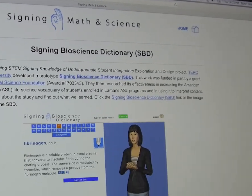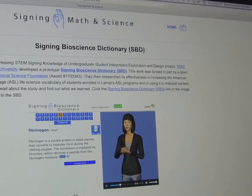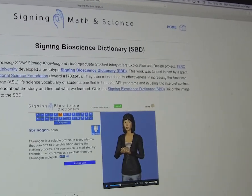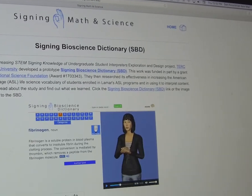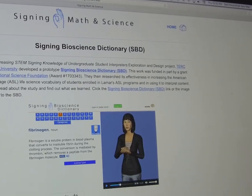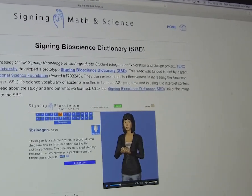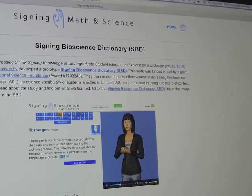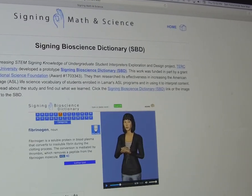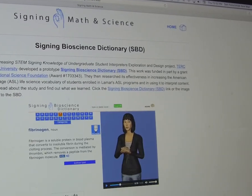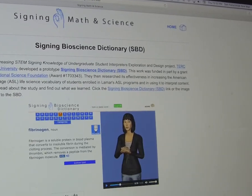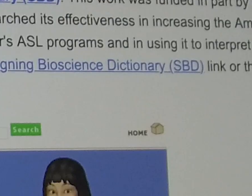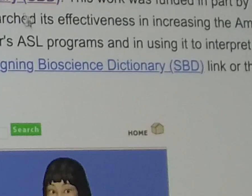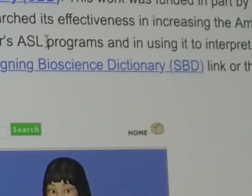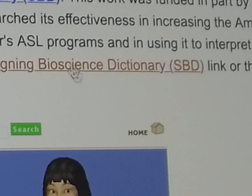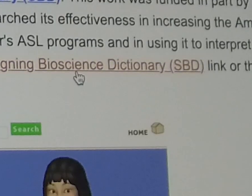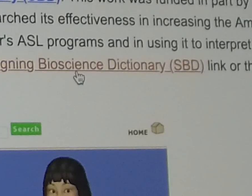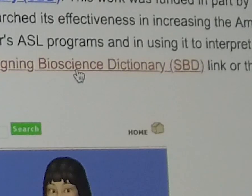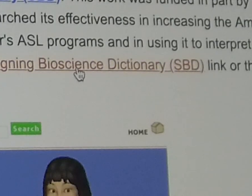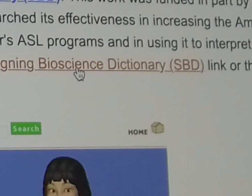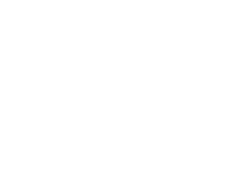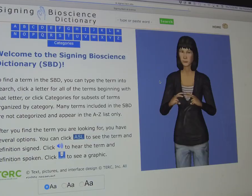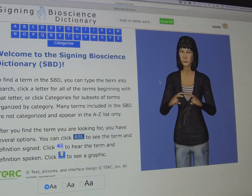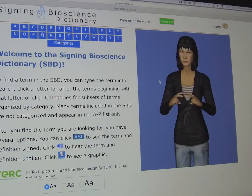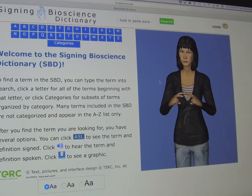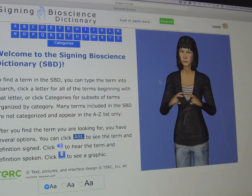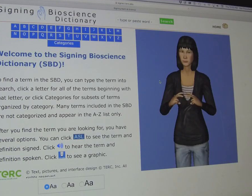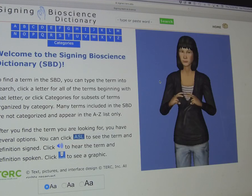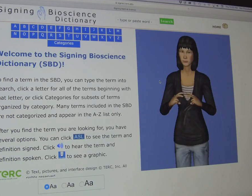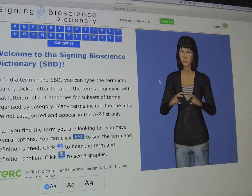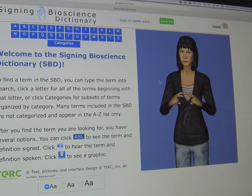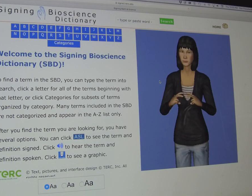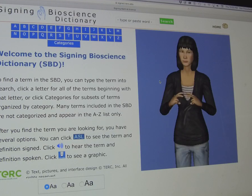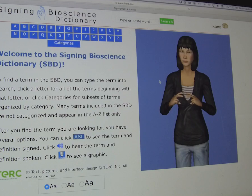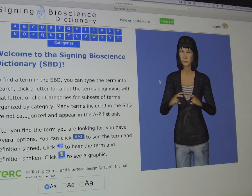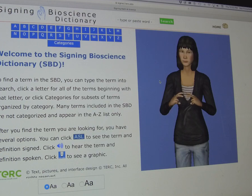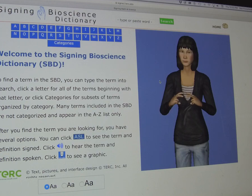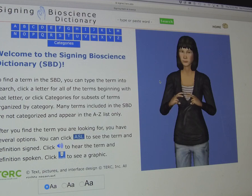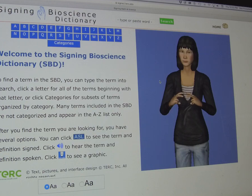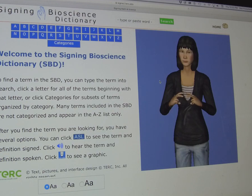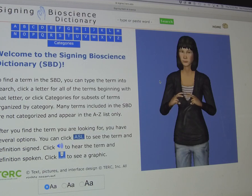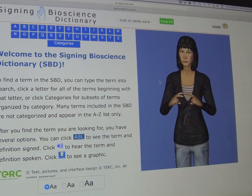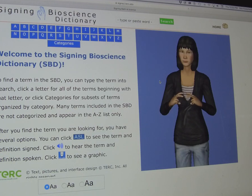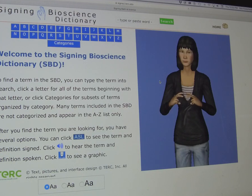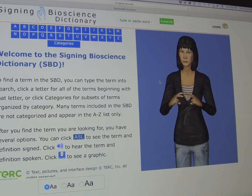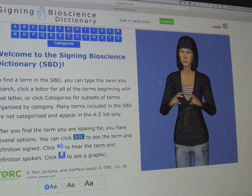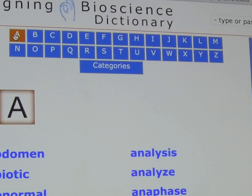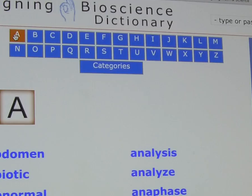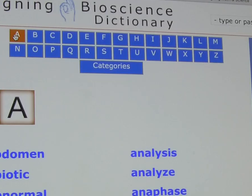is now available online and can be used with a wide variety of platforms and web browsers.